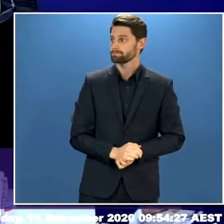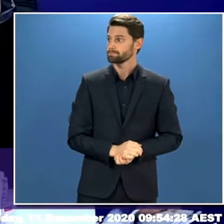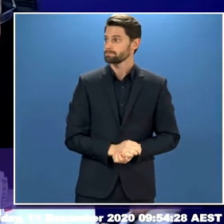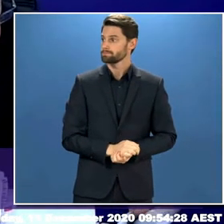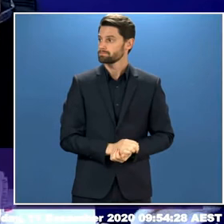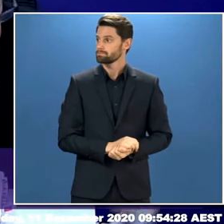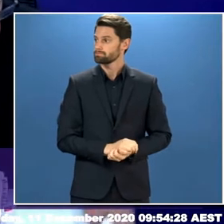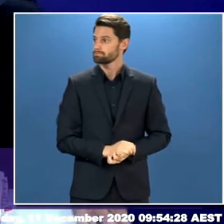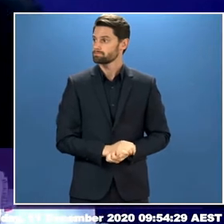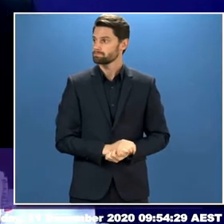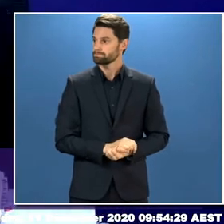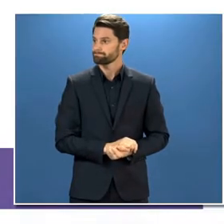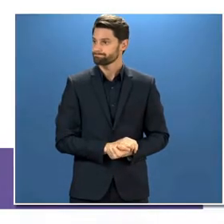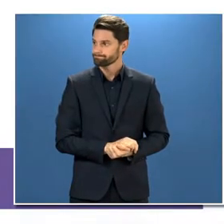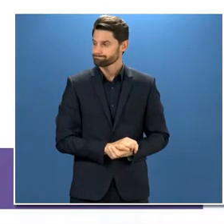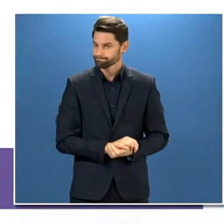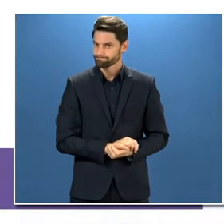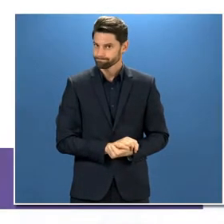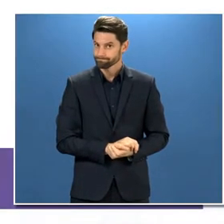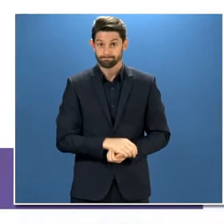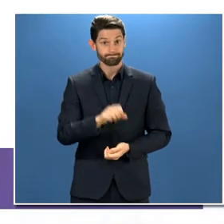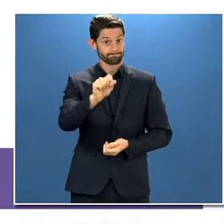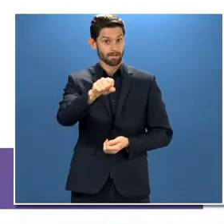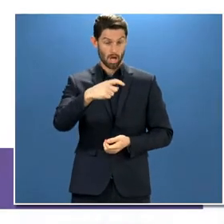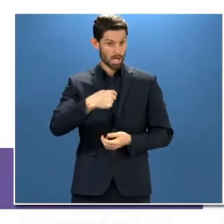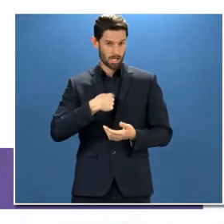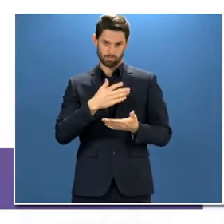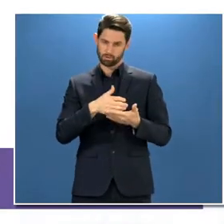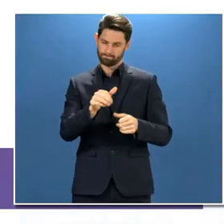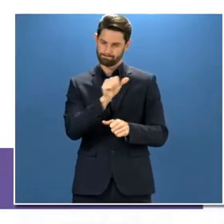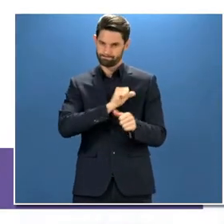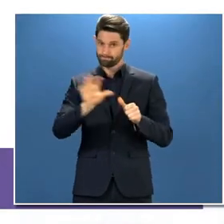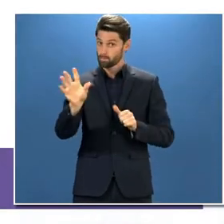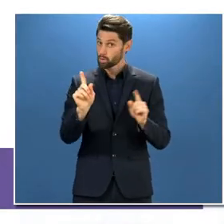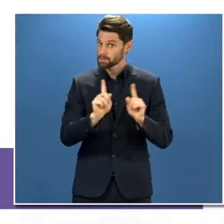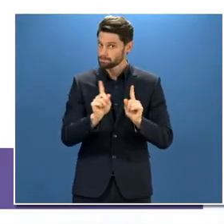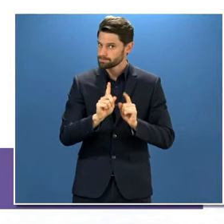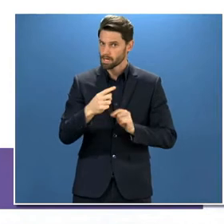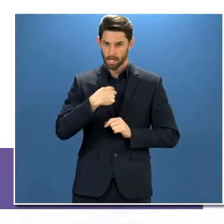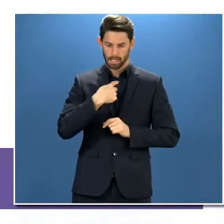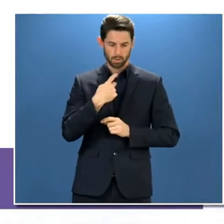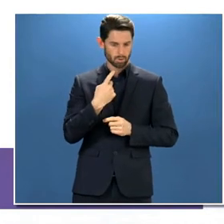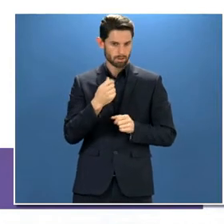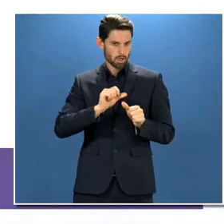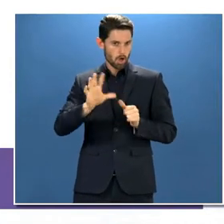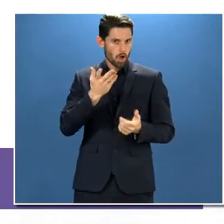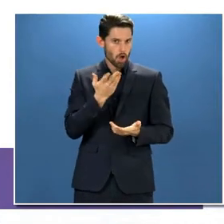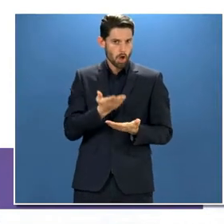What I have become astute at is perhaps being able to negotiate with landlords